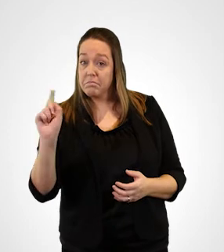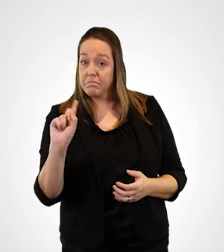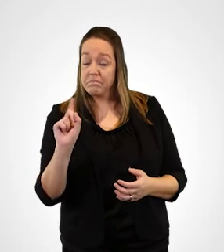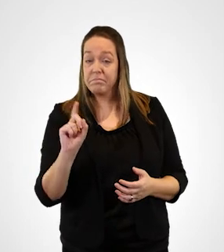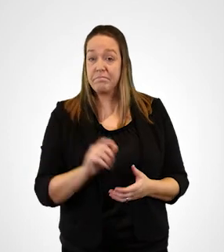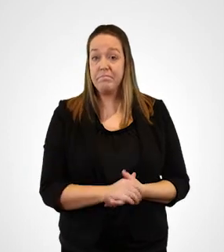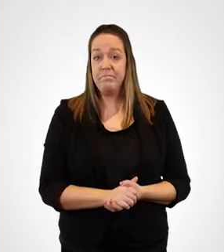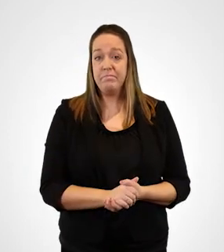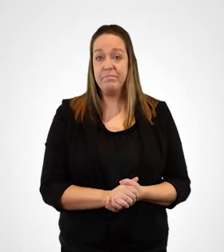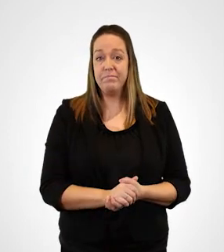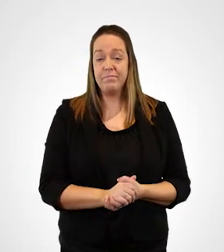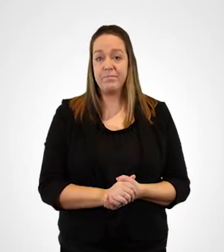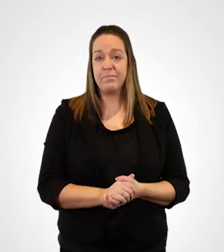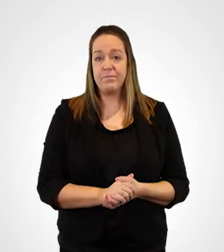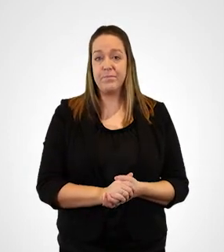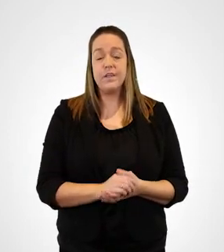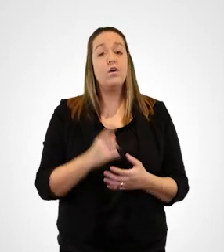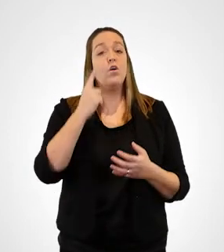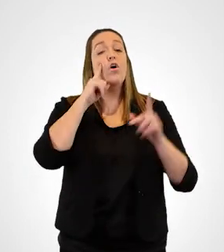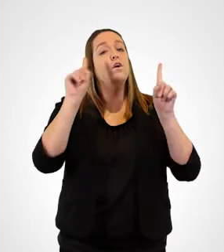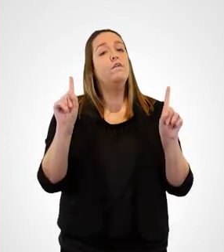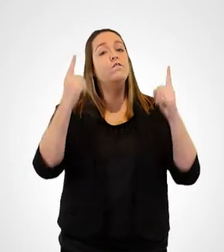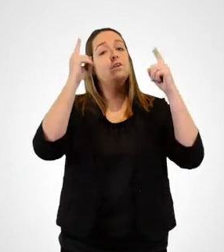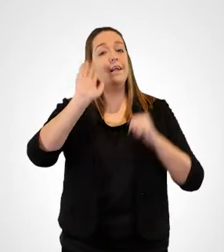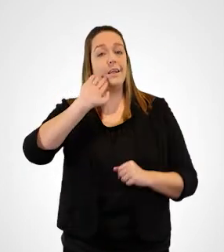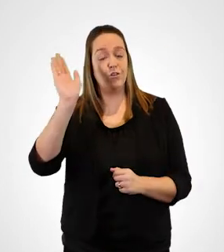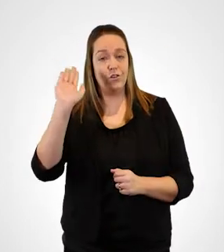So we saw in the first lecture that